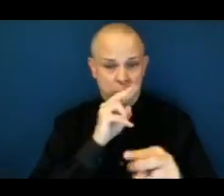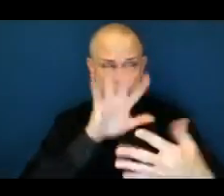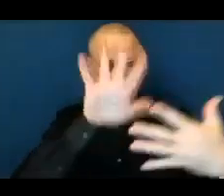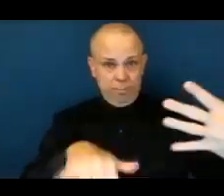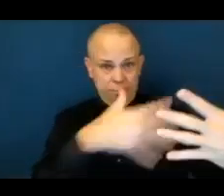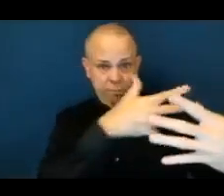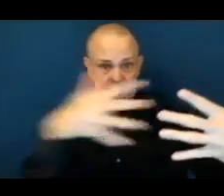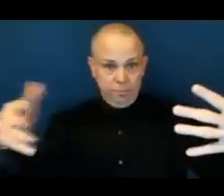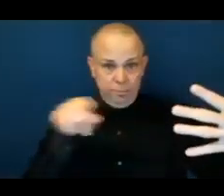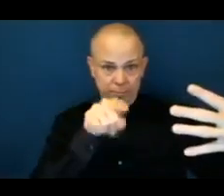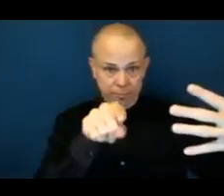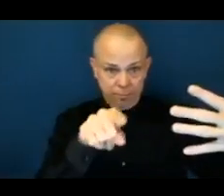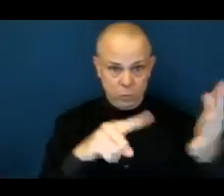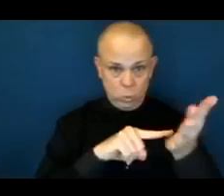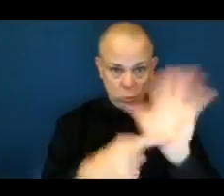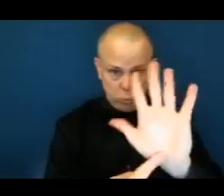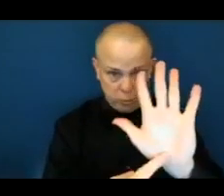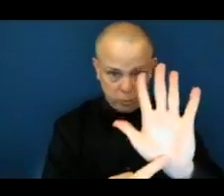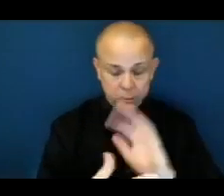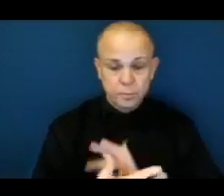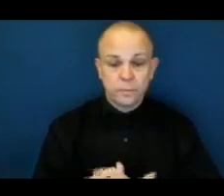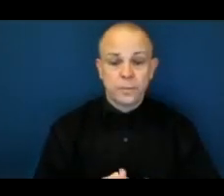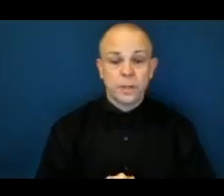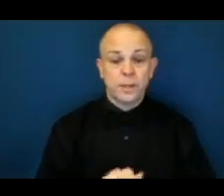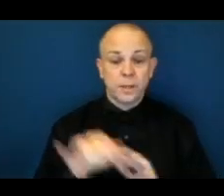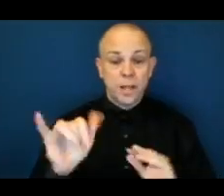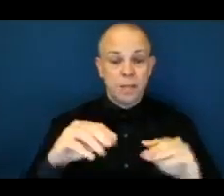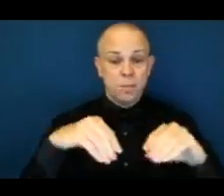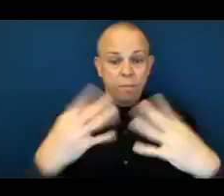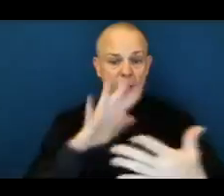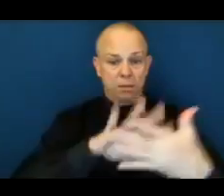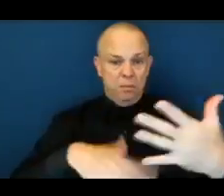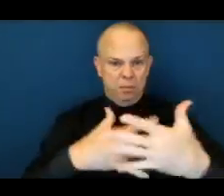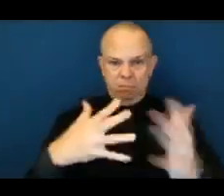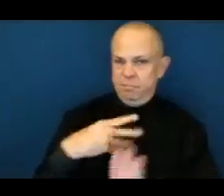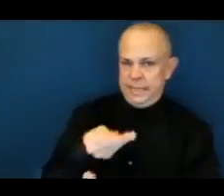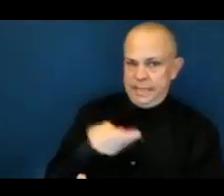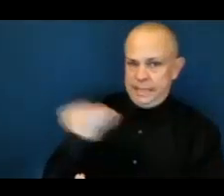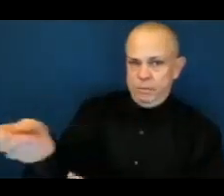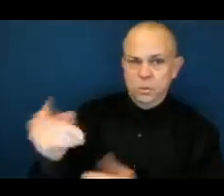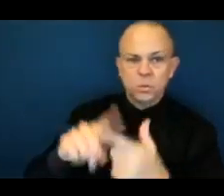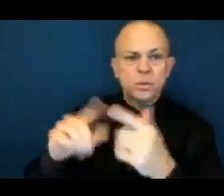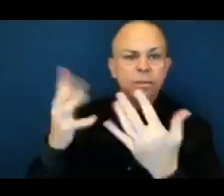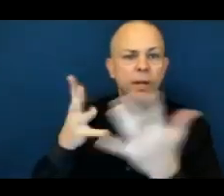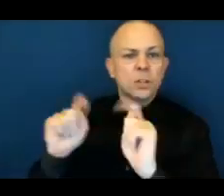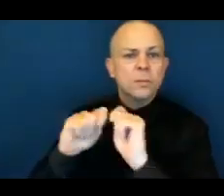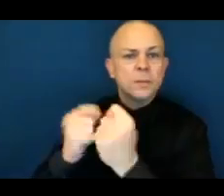incident management team in order to help them plan how they will